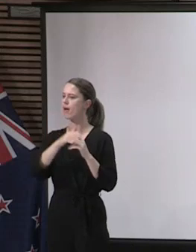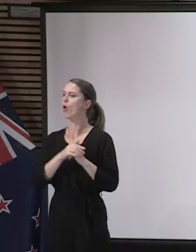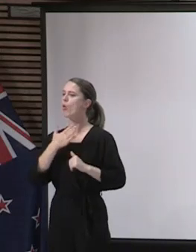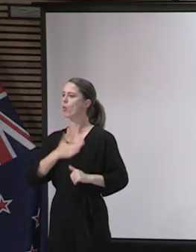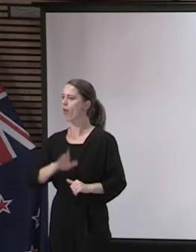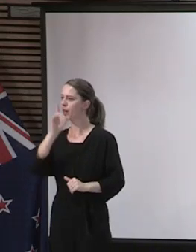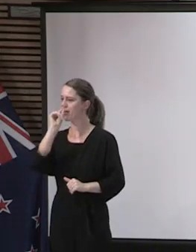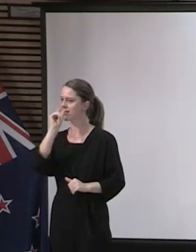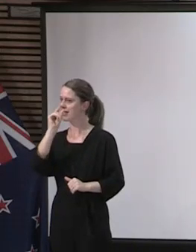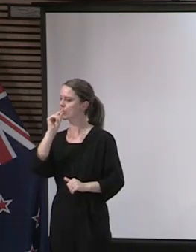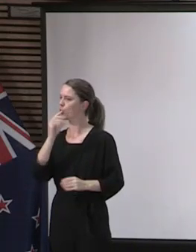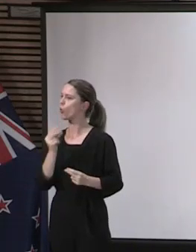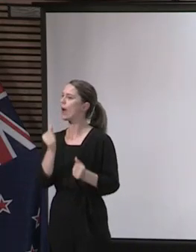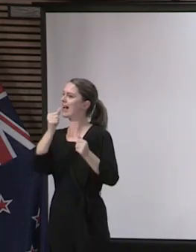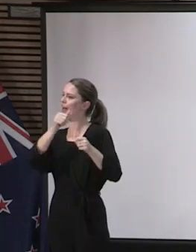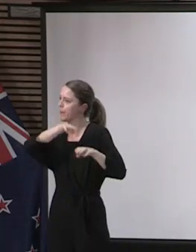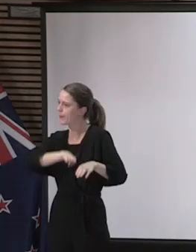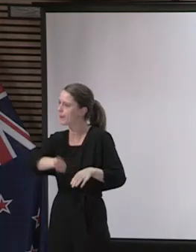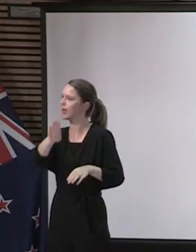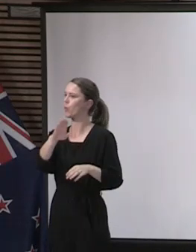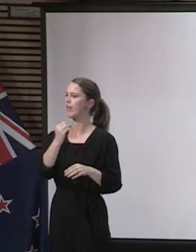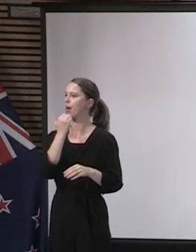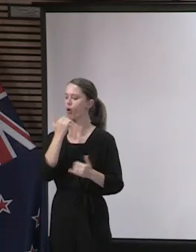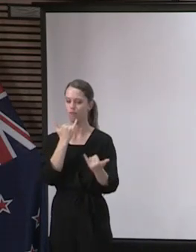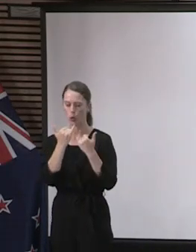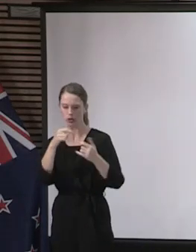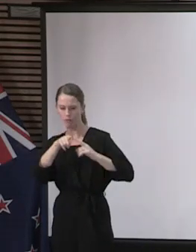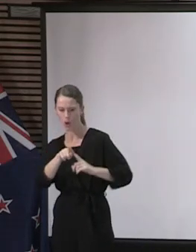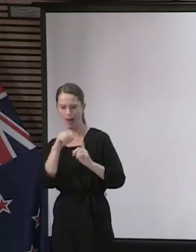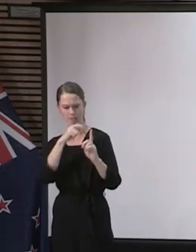We will continue to build our capacity. What we want to be